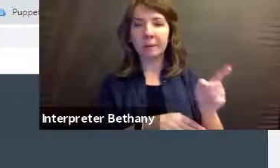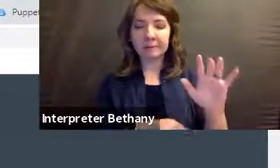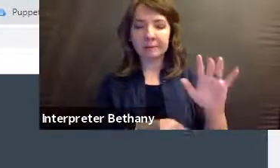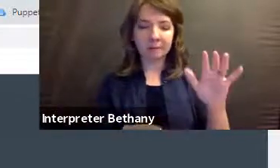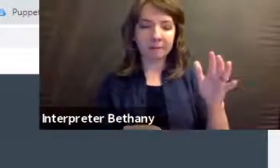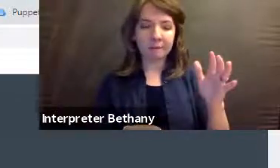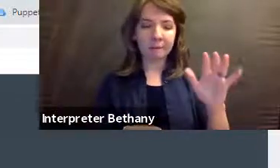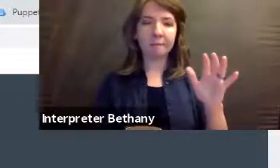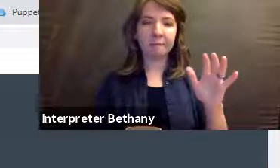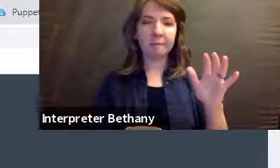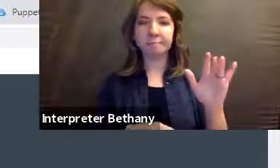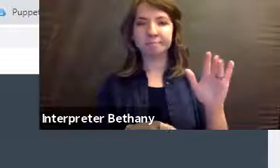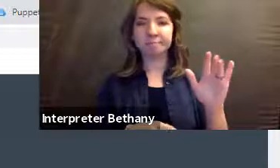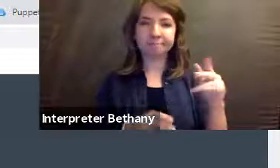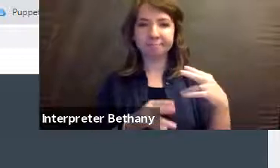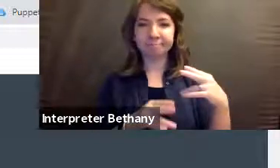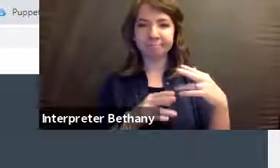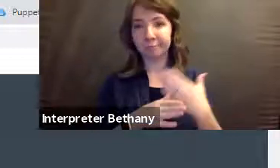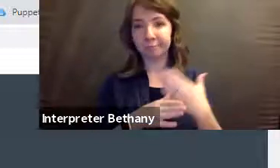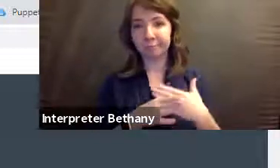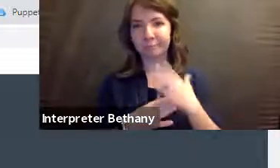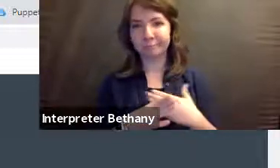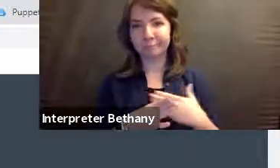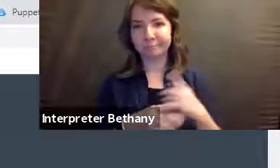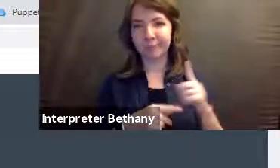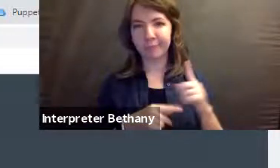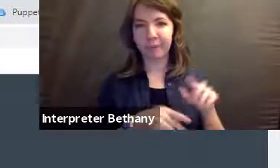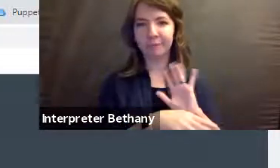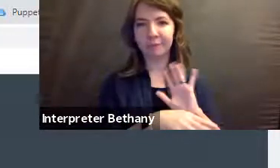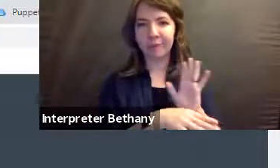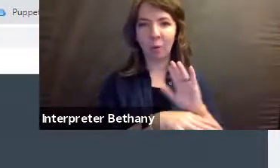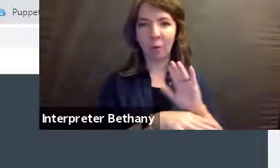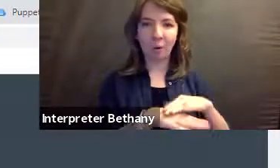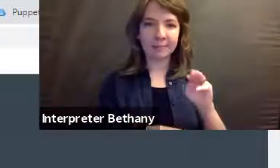Linda Kobashigawa: For lack of a better term annoying about Films on Demand when you search in here is that it will show